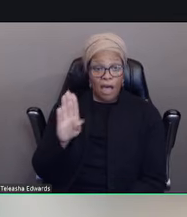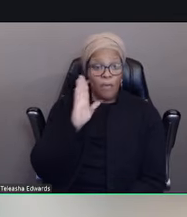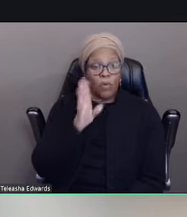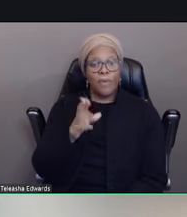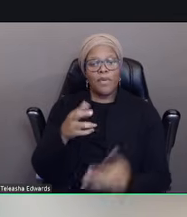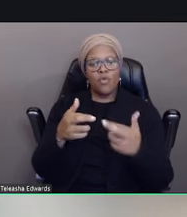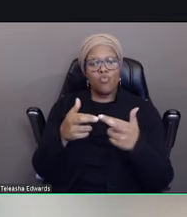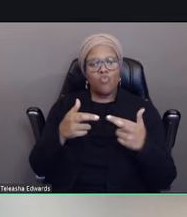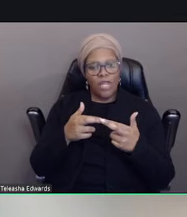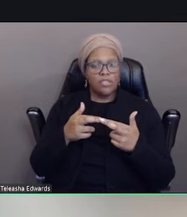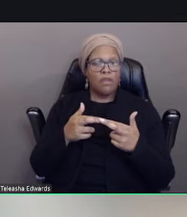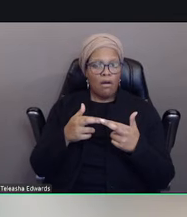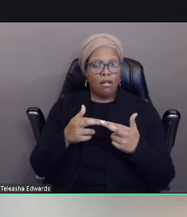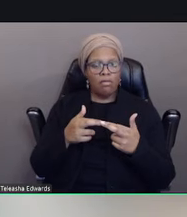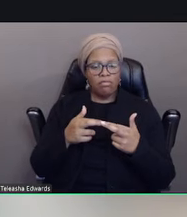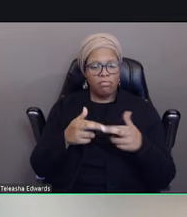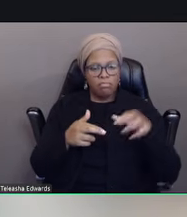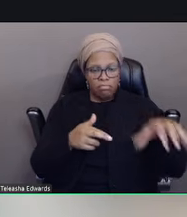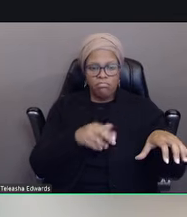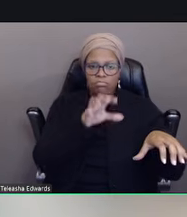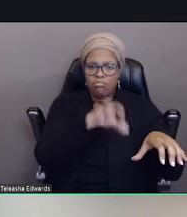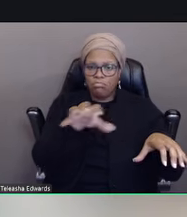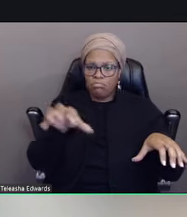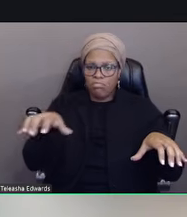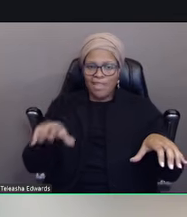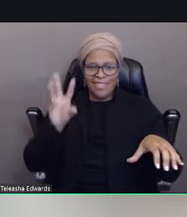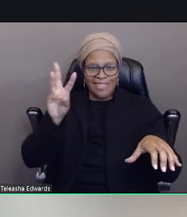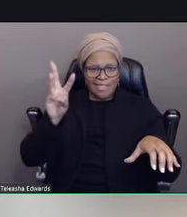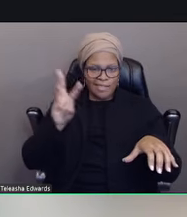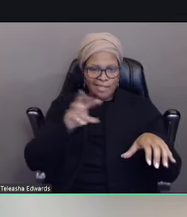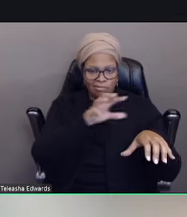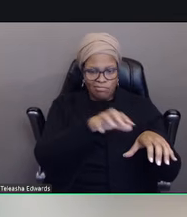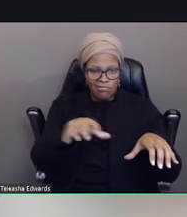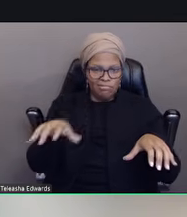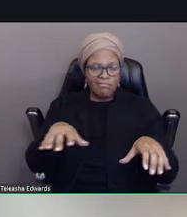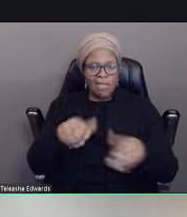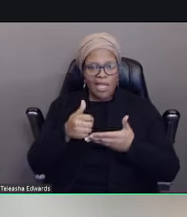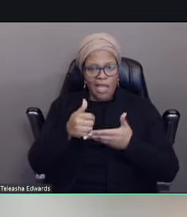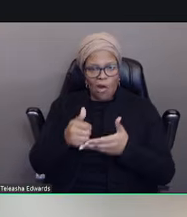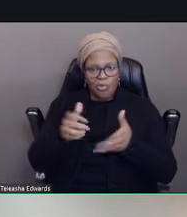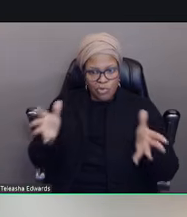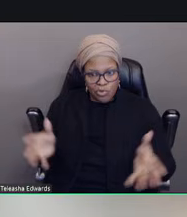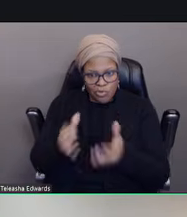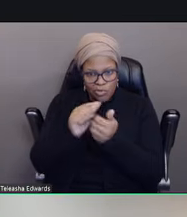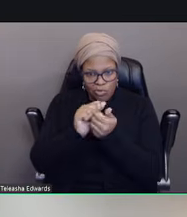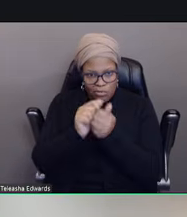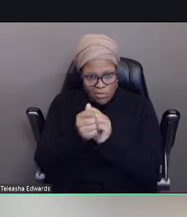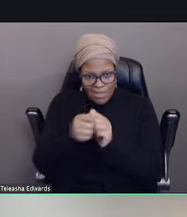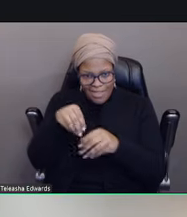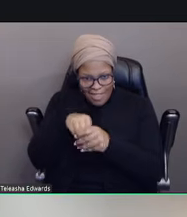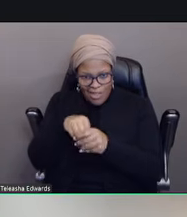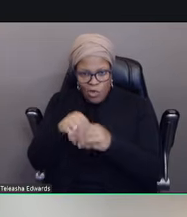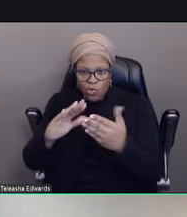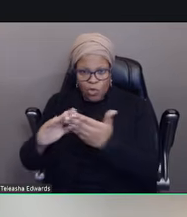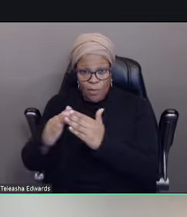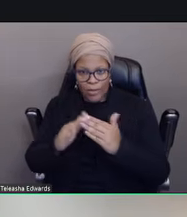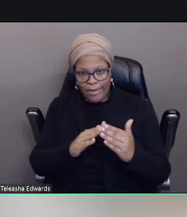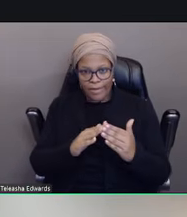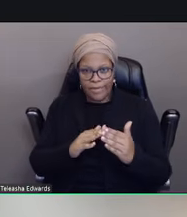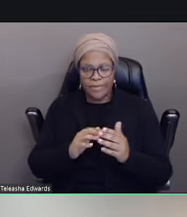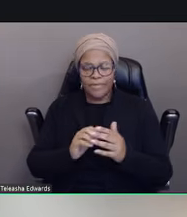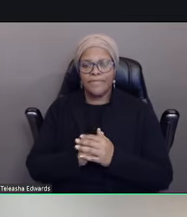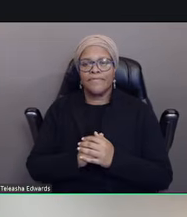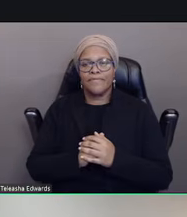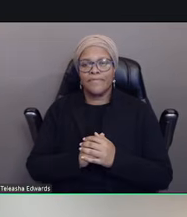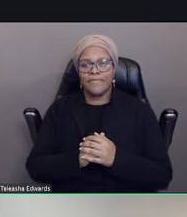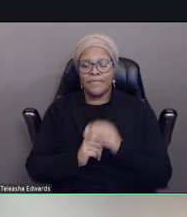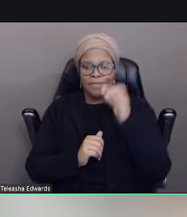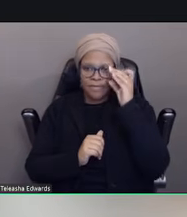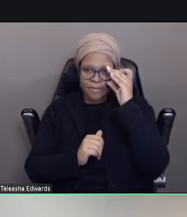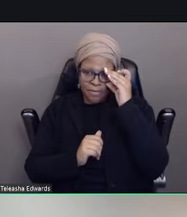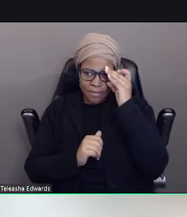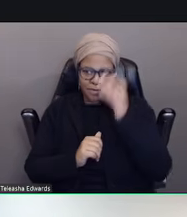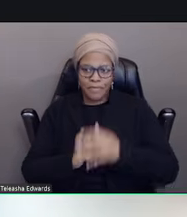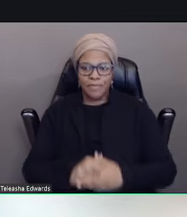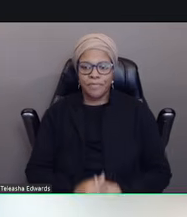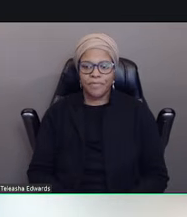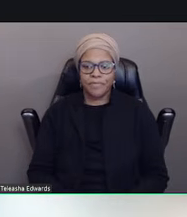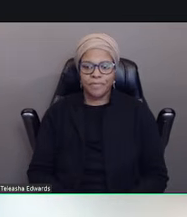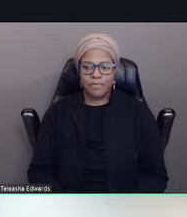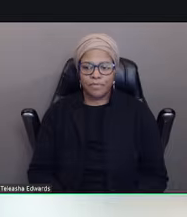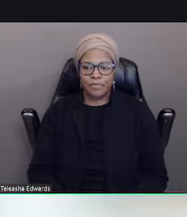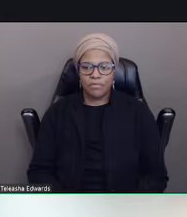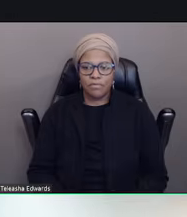throughout those six regional areas and help drive transformation in those regional communities.